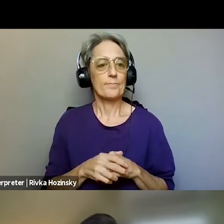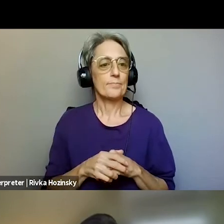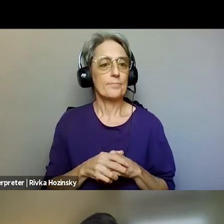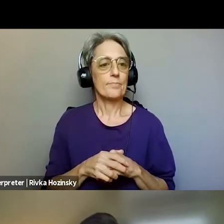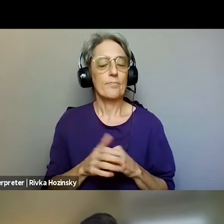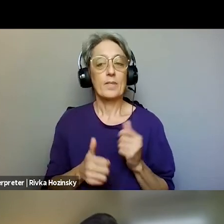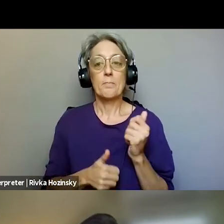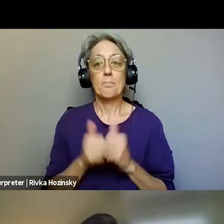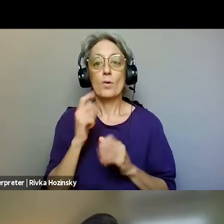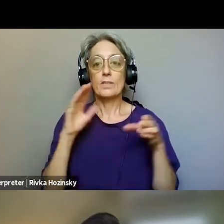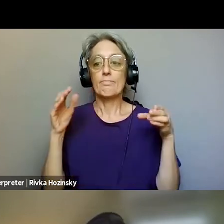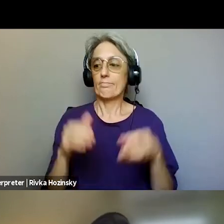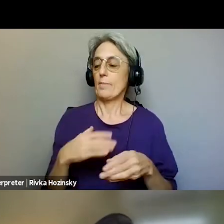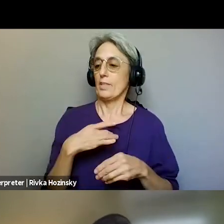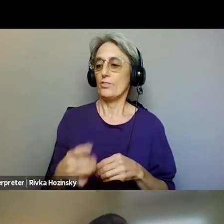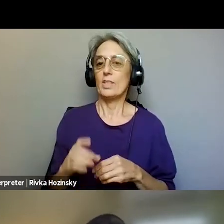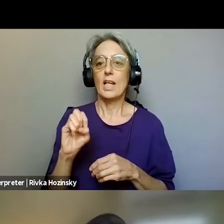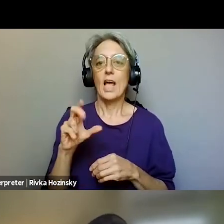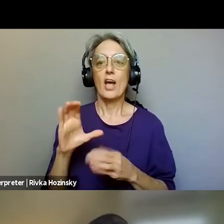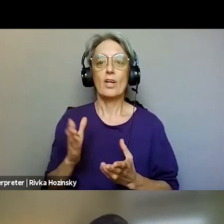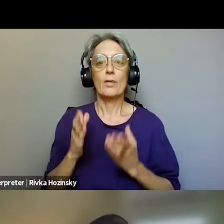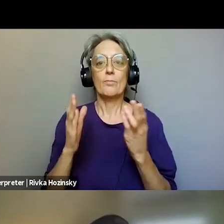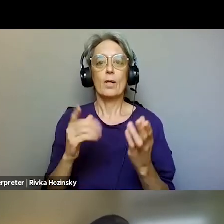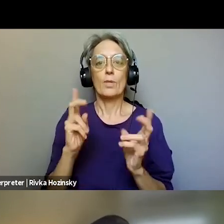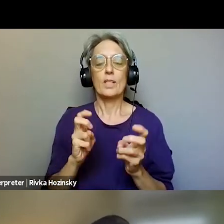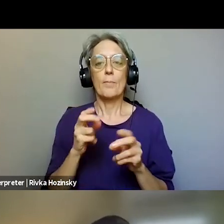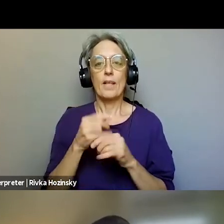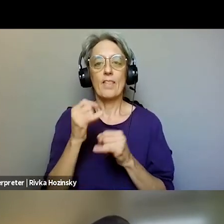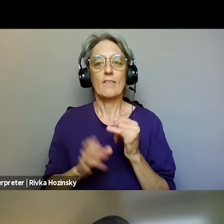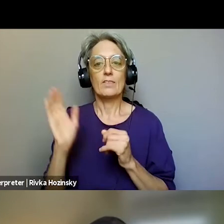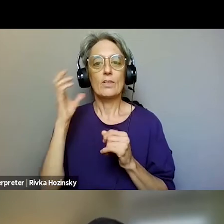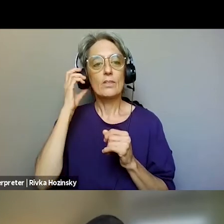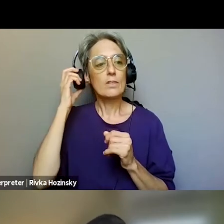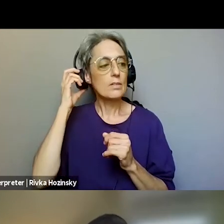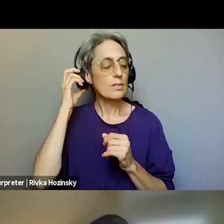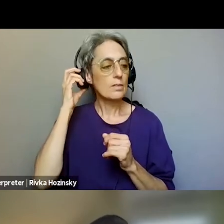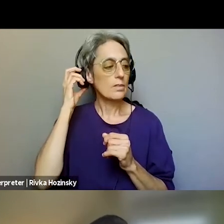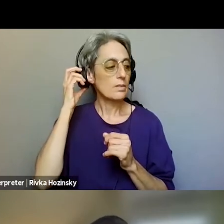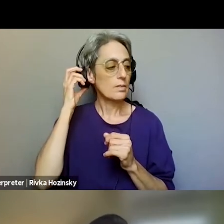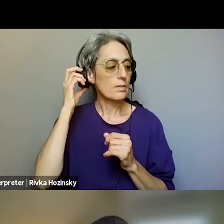that Eric raised at the end of his talk but is in the gap in research on disabled people of color.